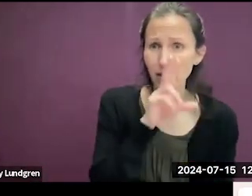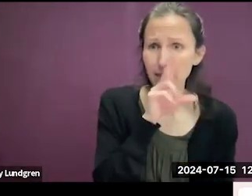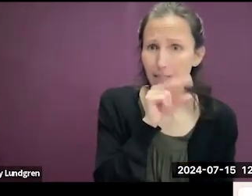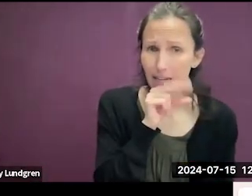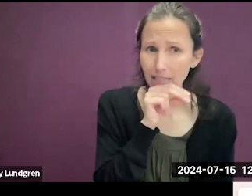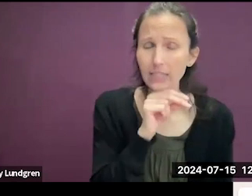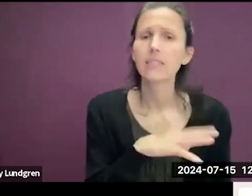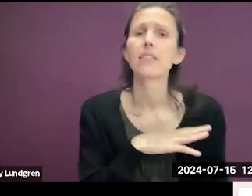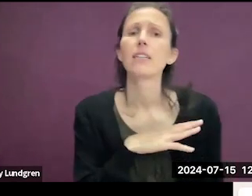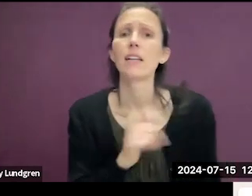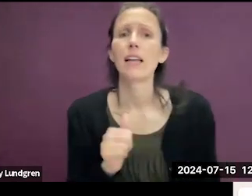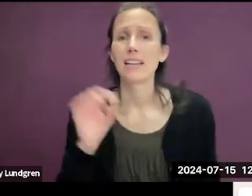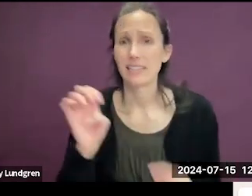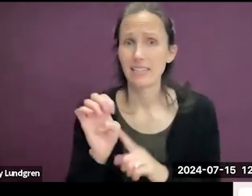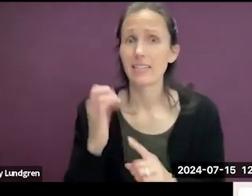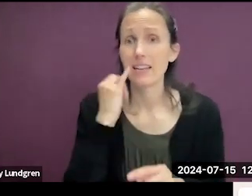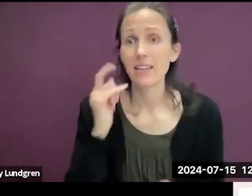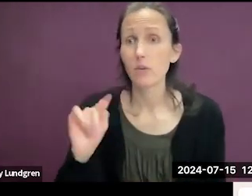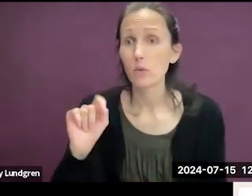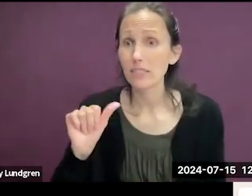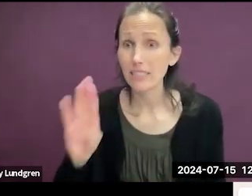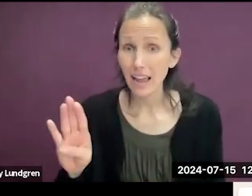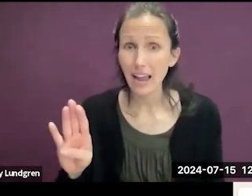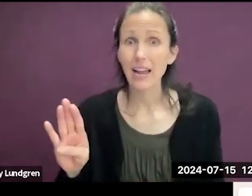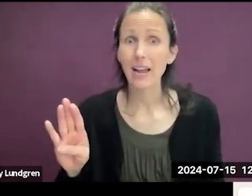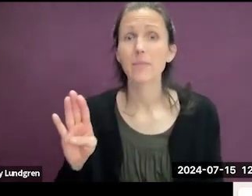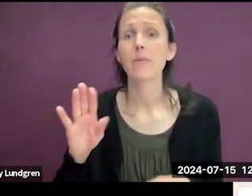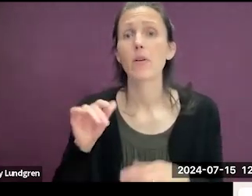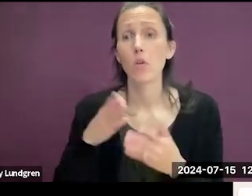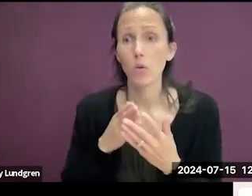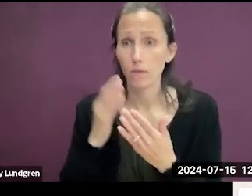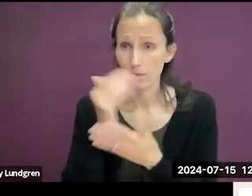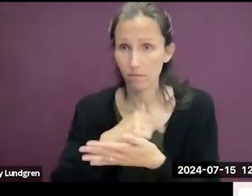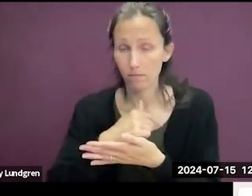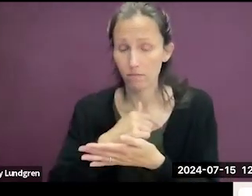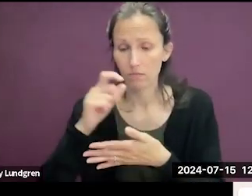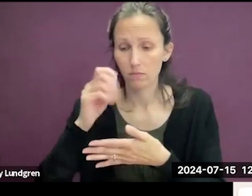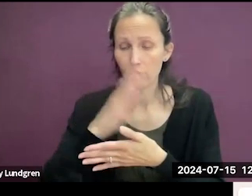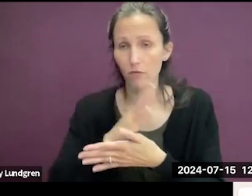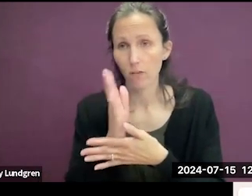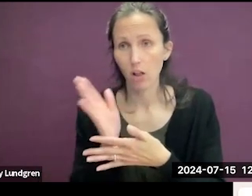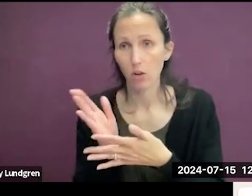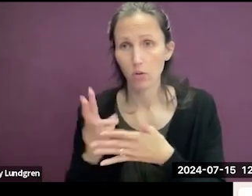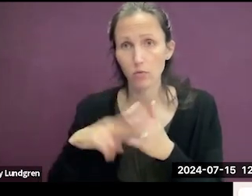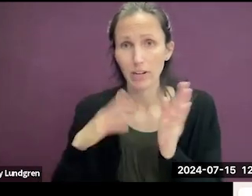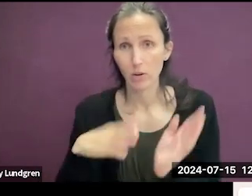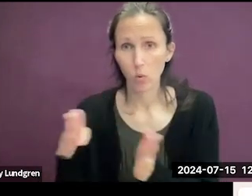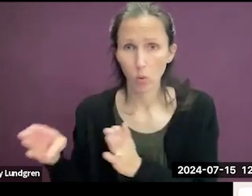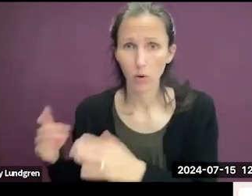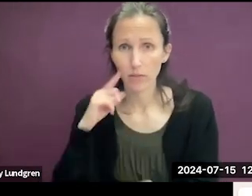the current reading order is B, A, D, E, C.